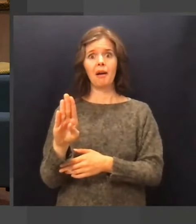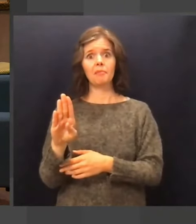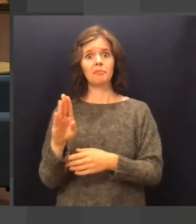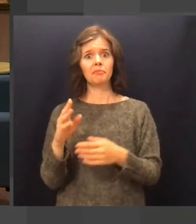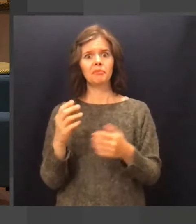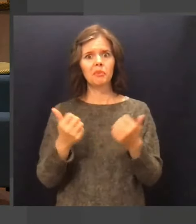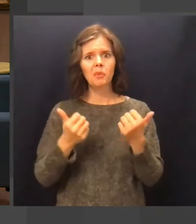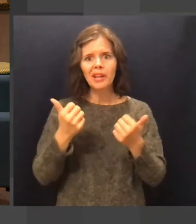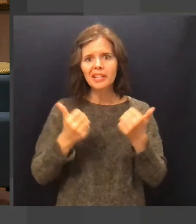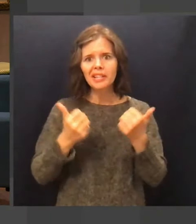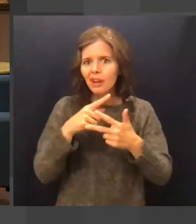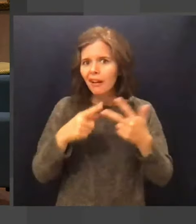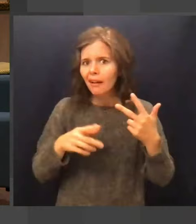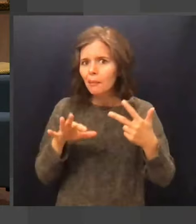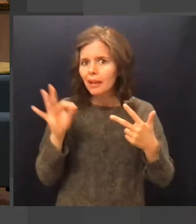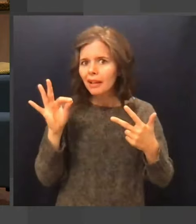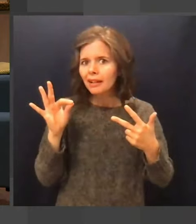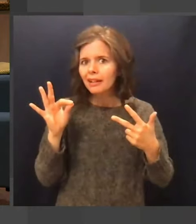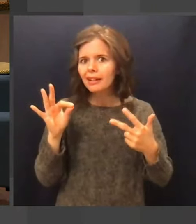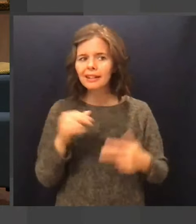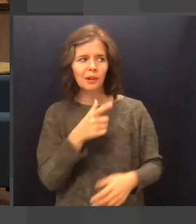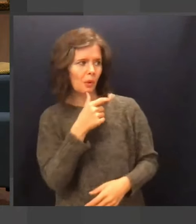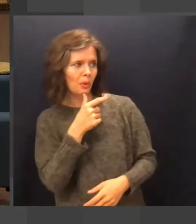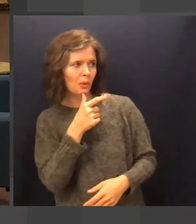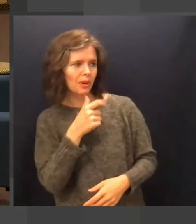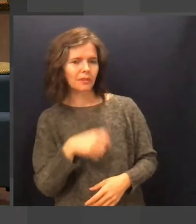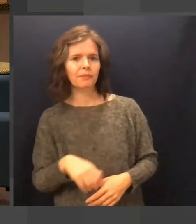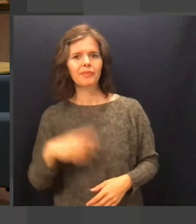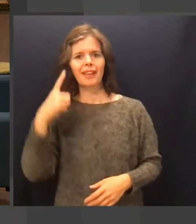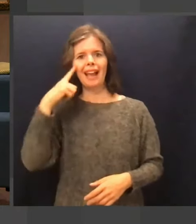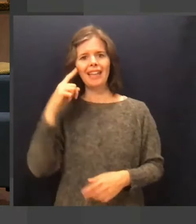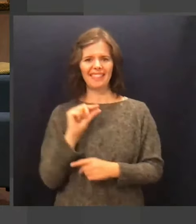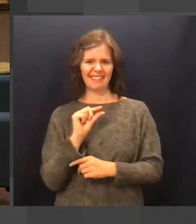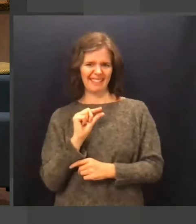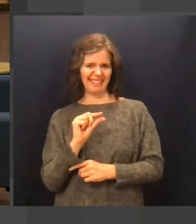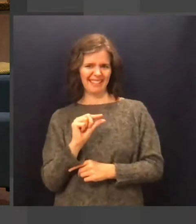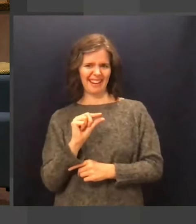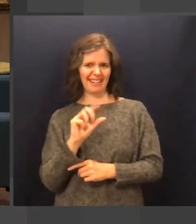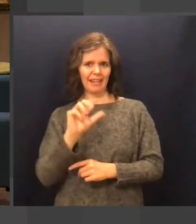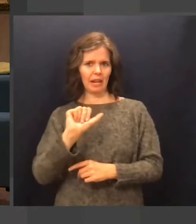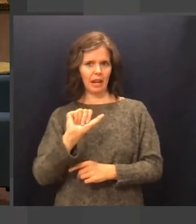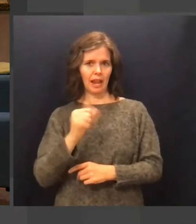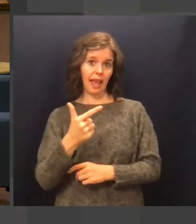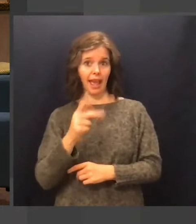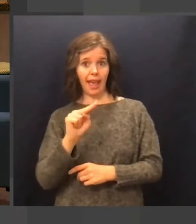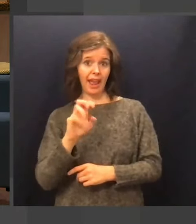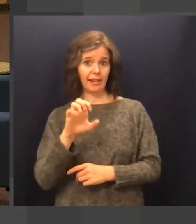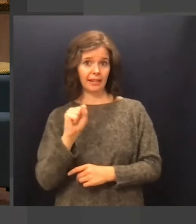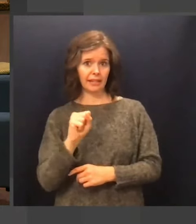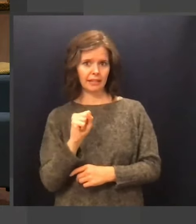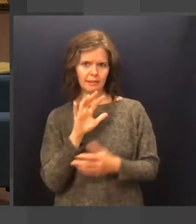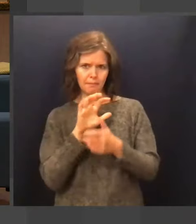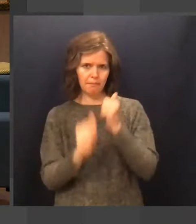SO WHICH ONE OF YOU GETS TO DO THE HONORS TODAY?